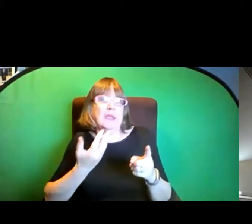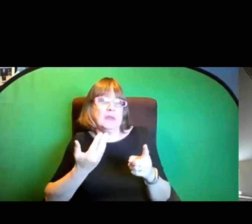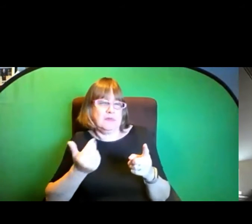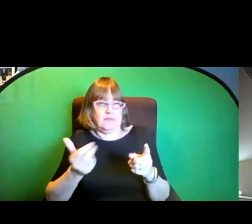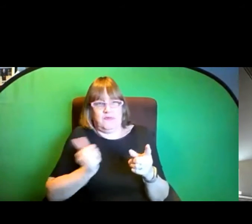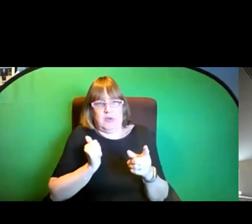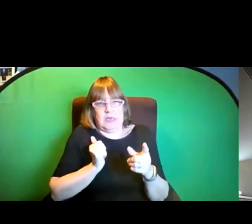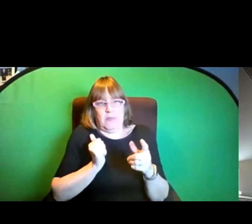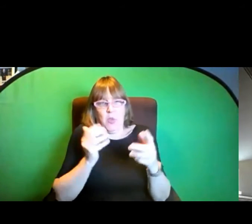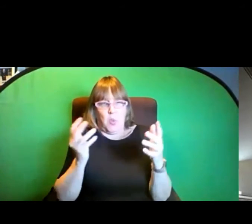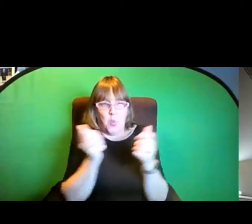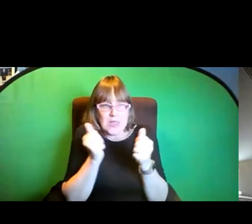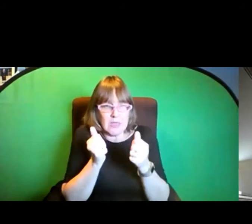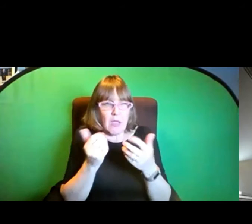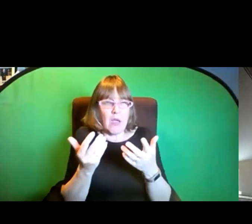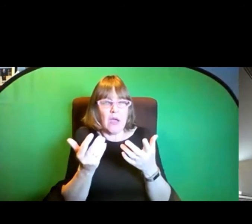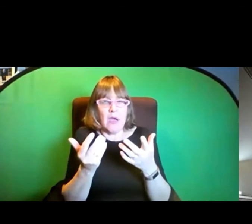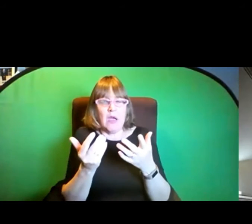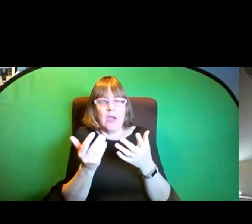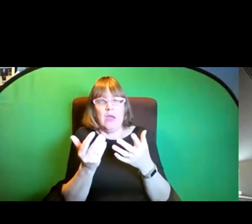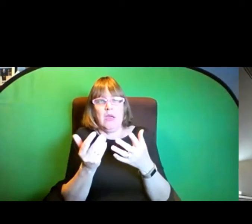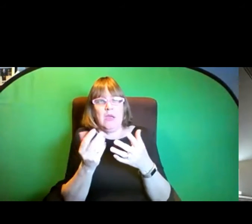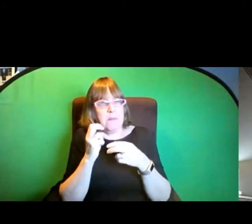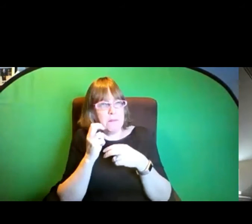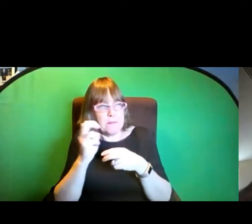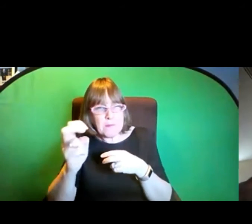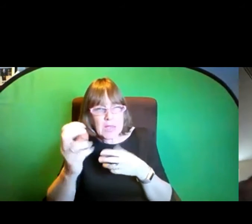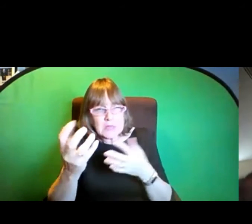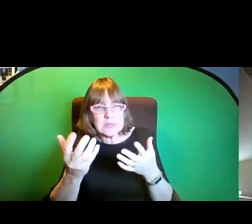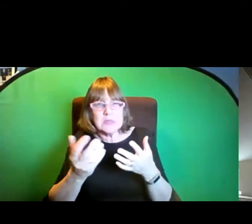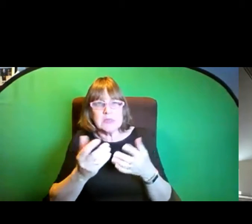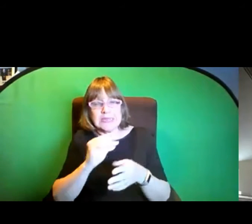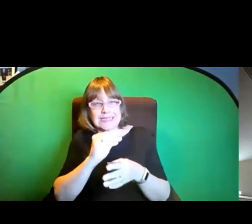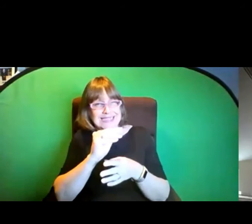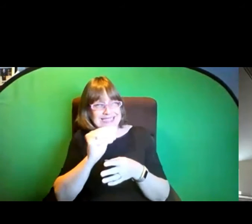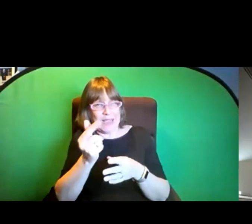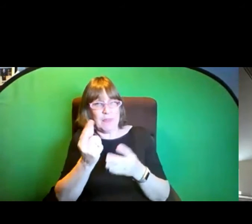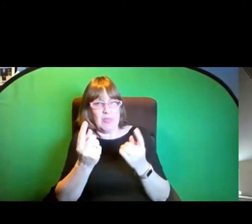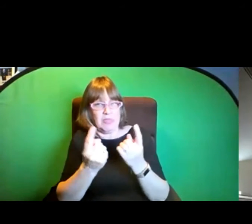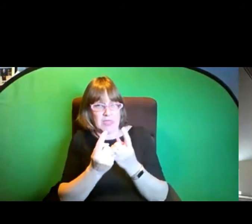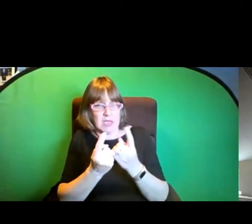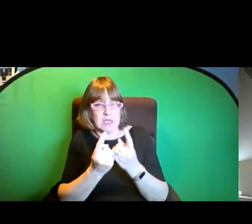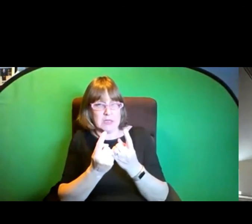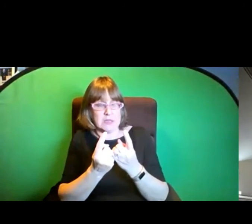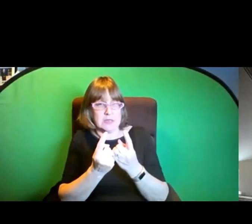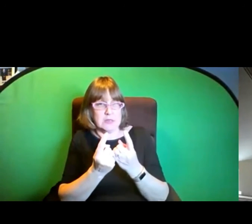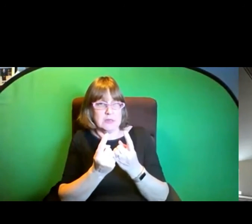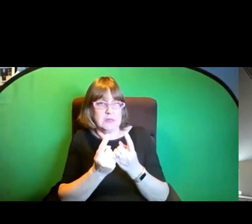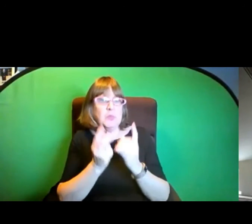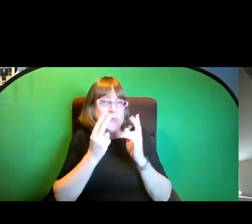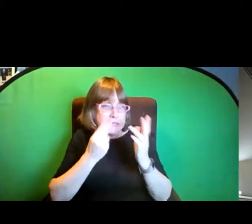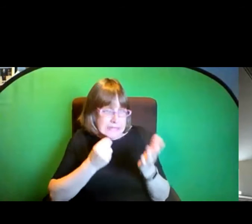plastic in a lot of the buses some things that are required for the climate transition itself,